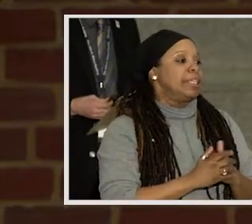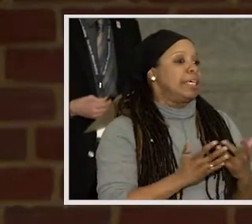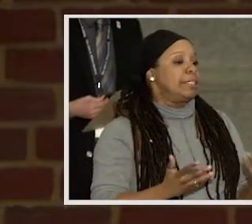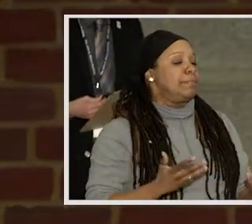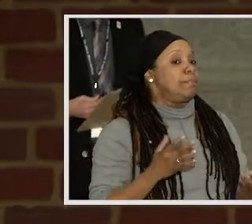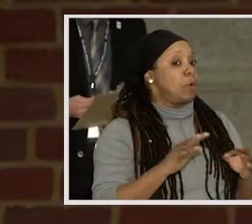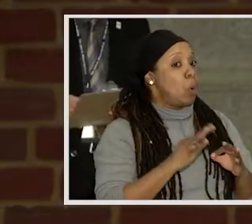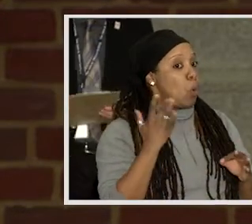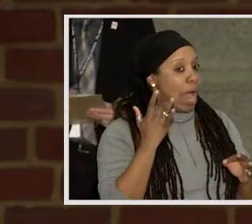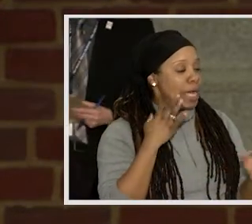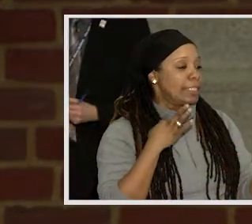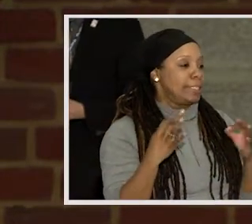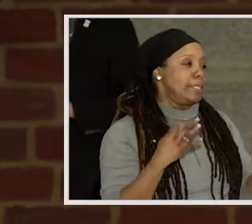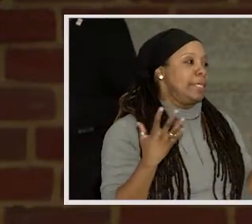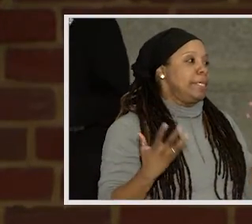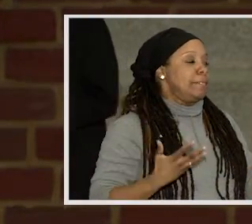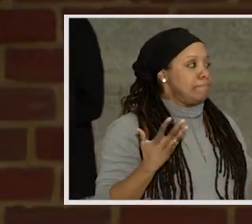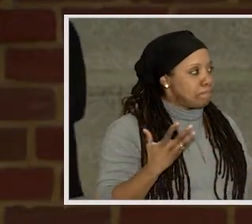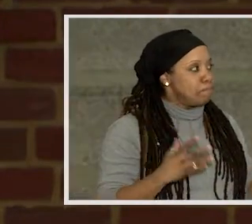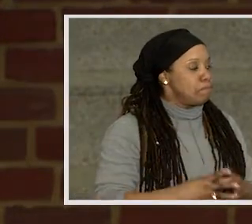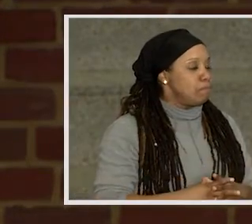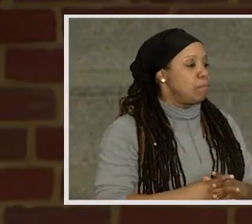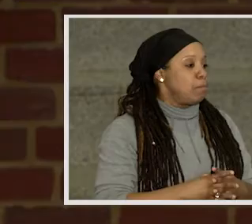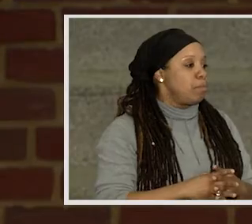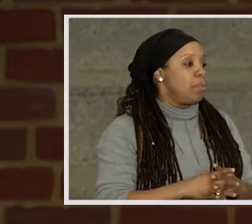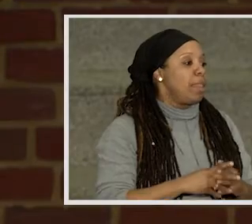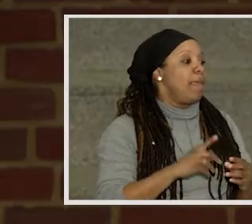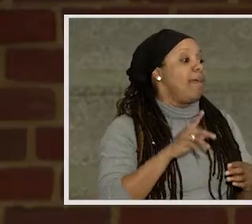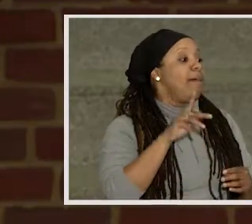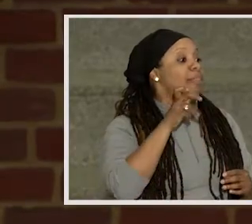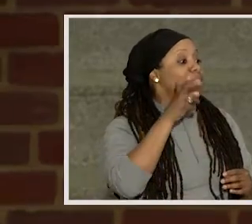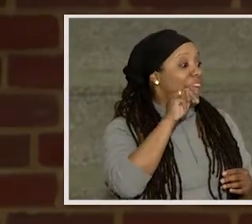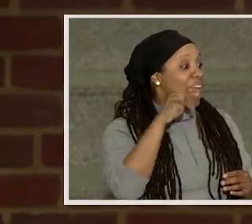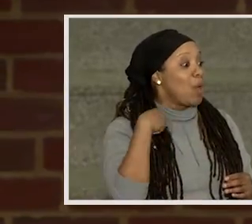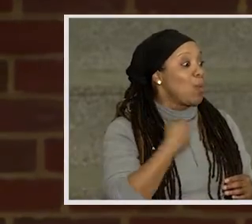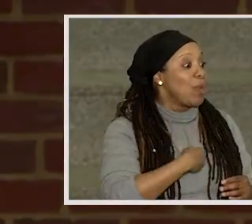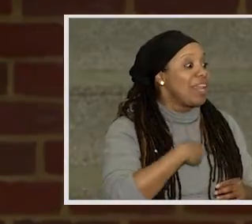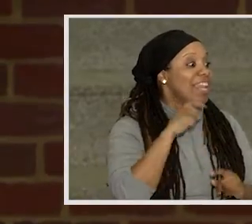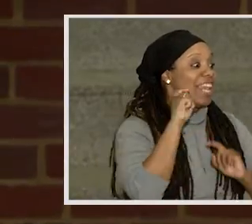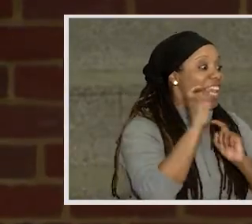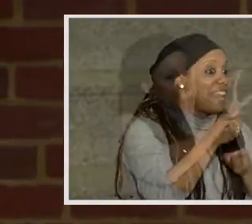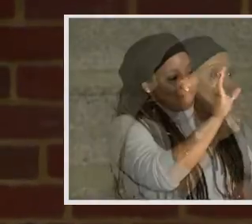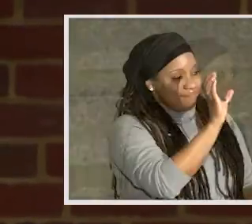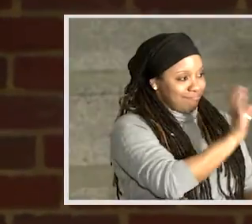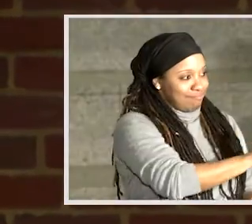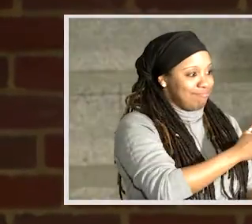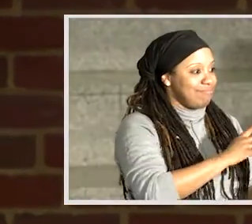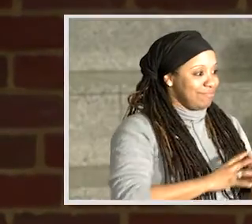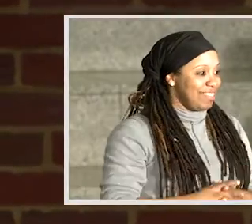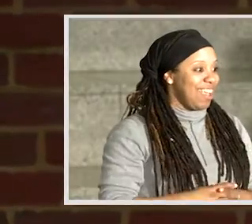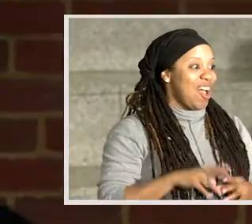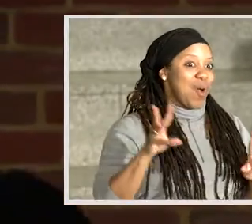AND THEN WE GAVE 50 CENTS TO STATEHOOD. WELL, THANK YOU, EVERYBODY.